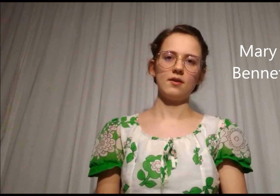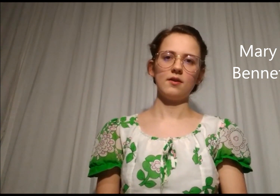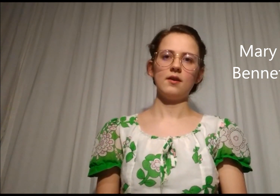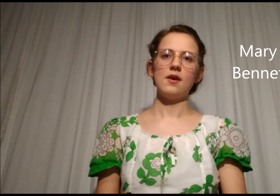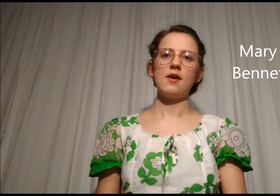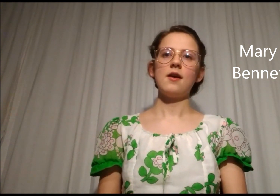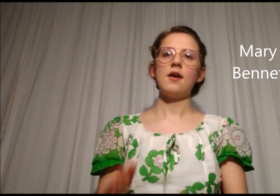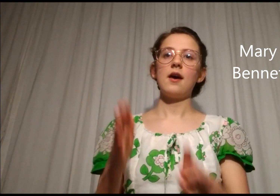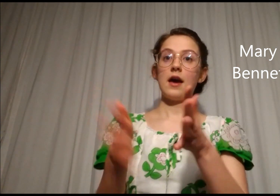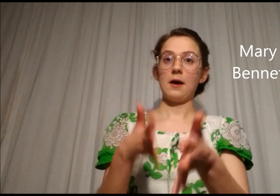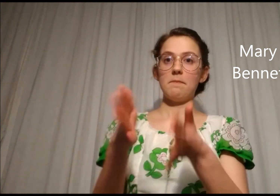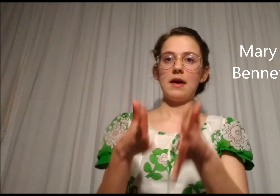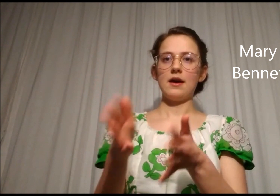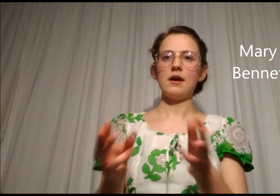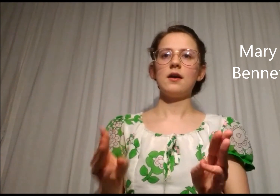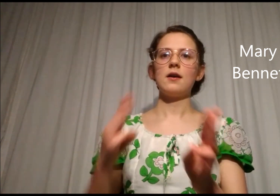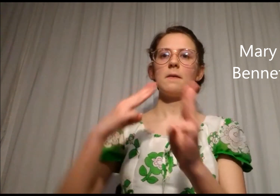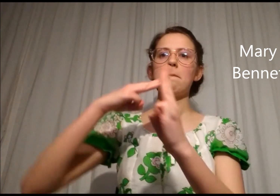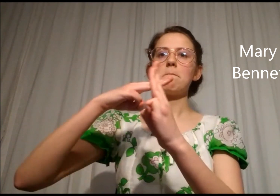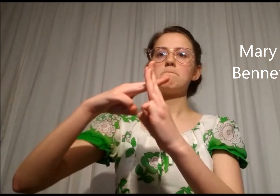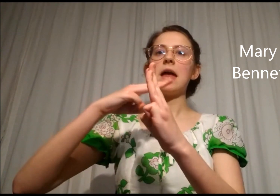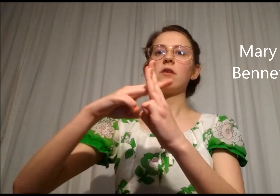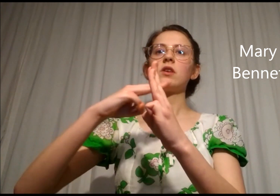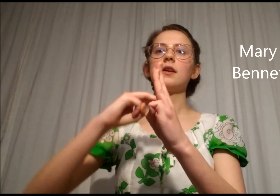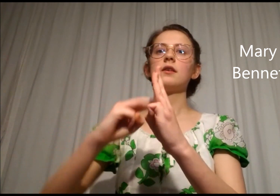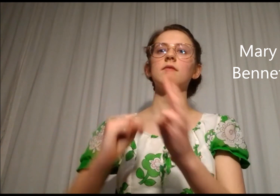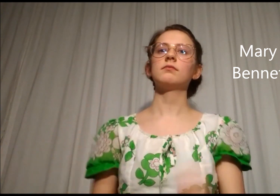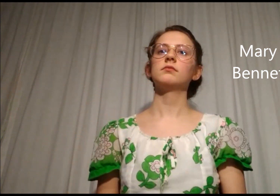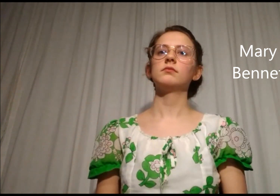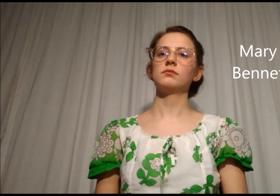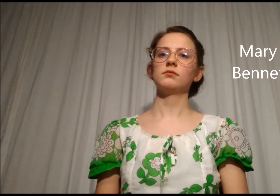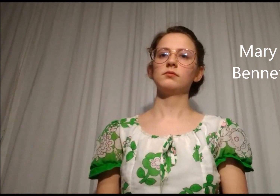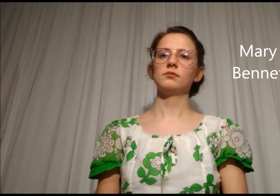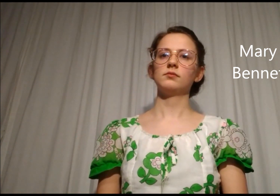Sign: Mary